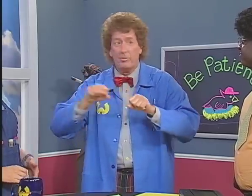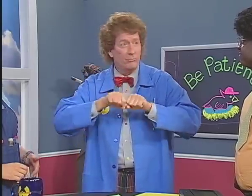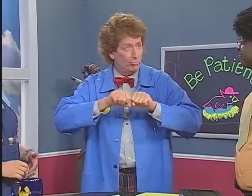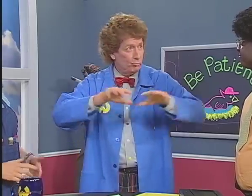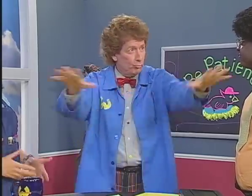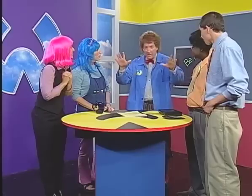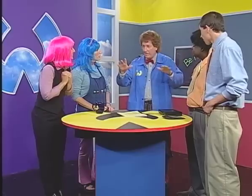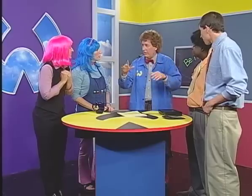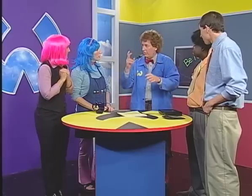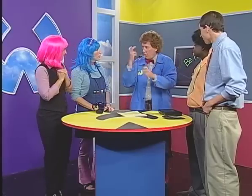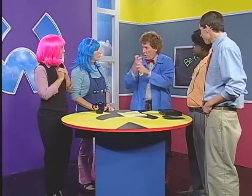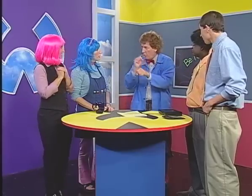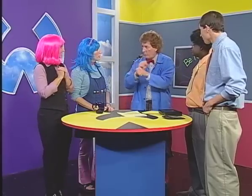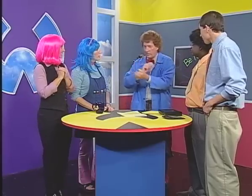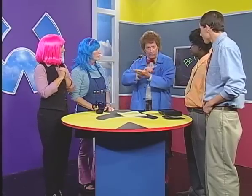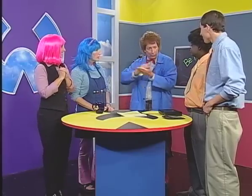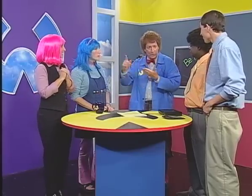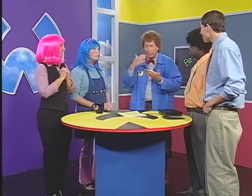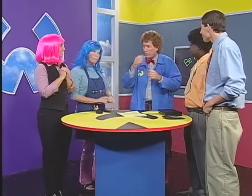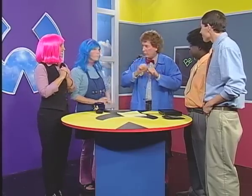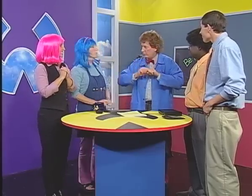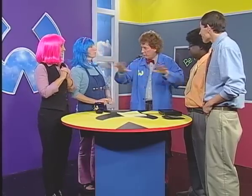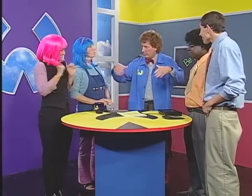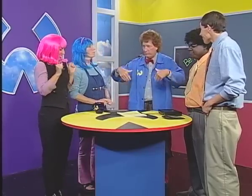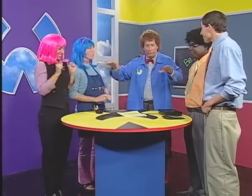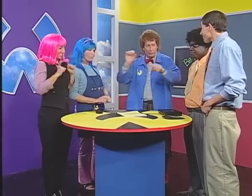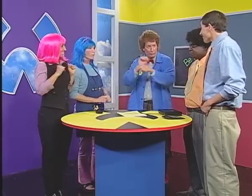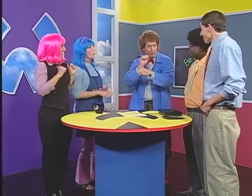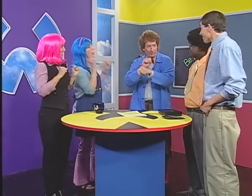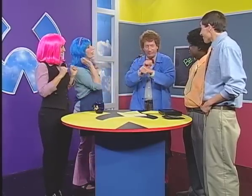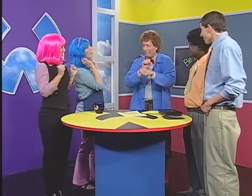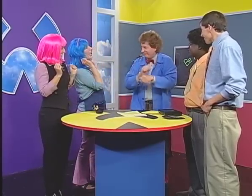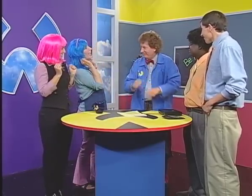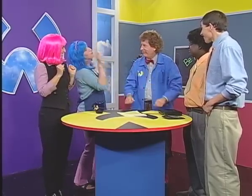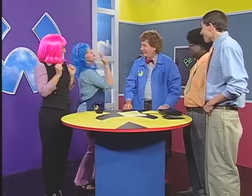HAVE A WONDERFUL, PRODUCTIVE WEEK. RIGHT? YES.